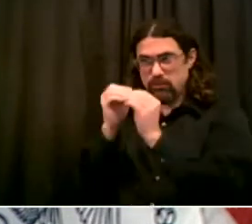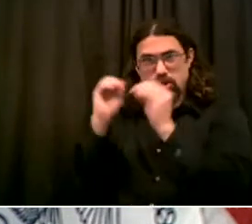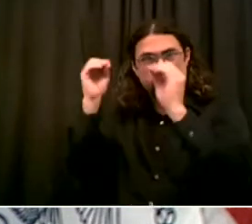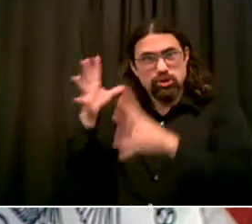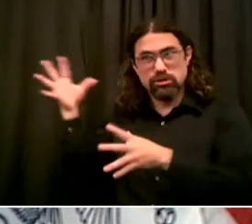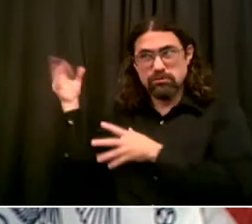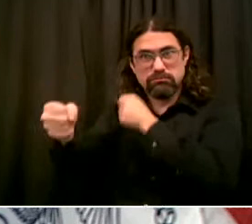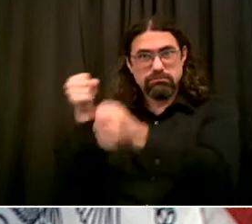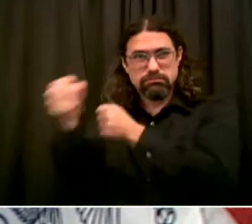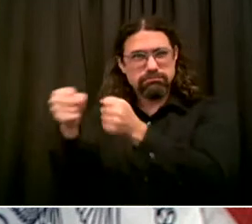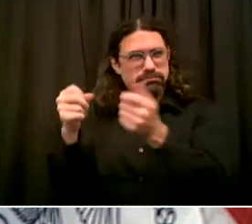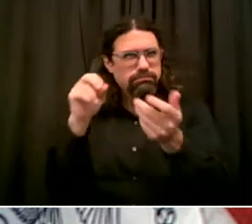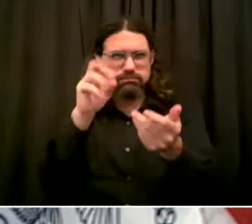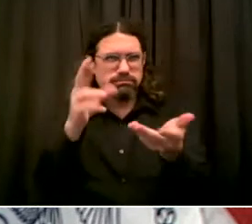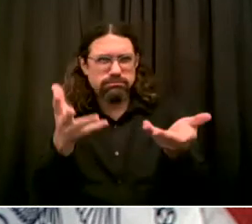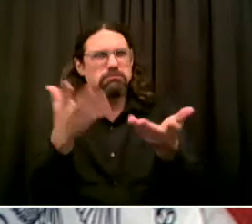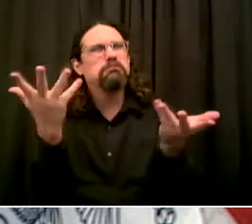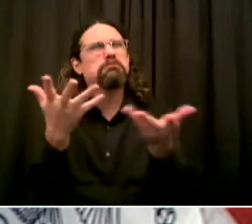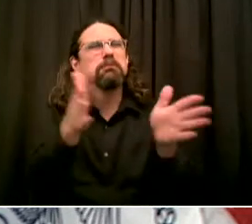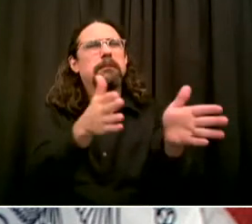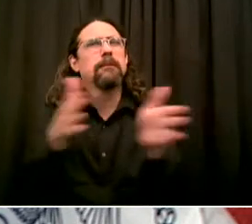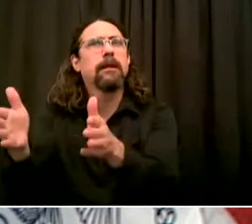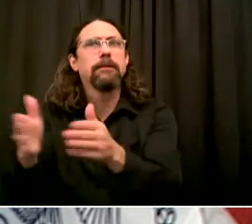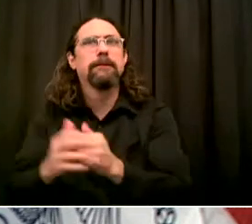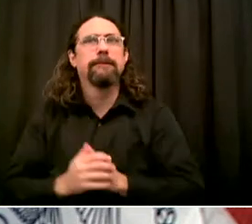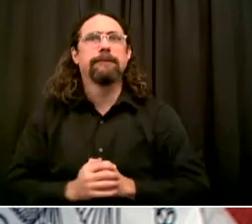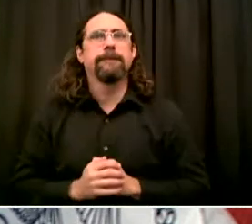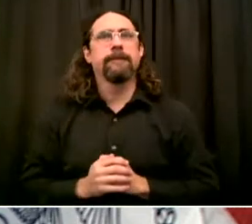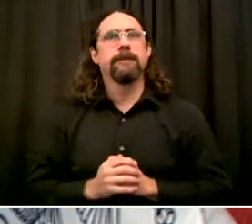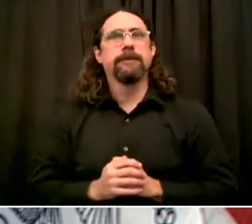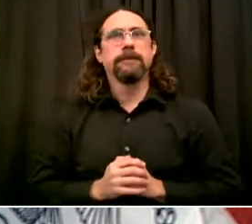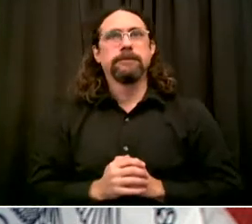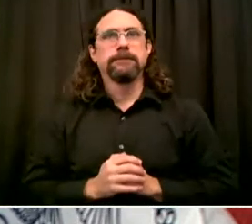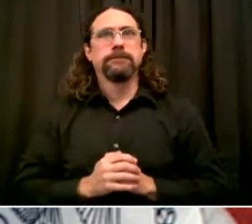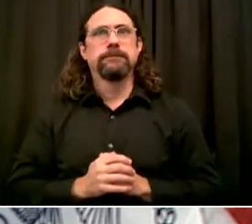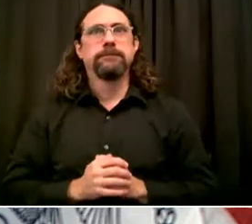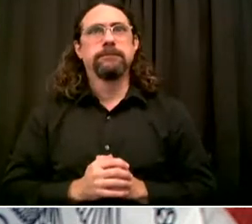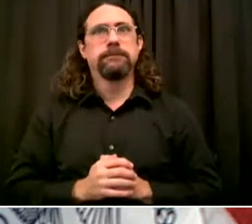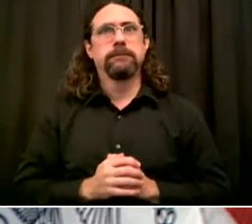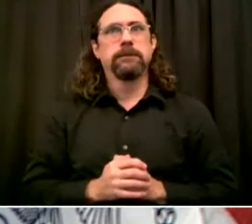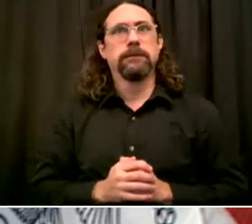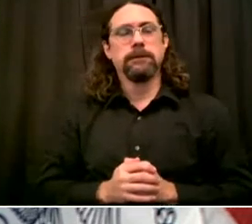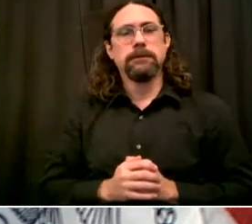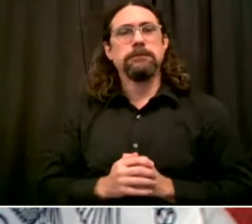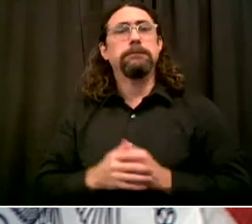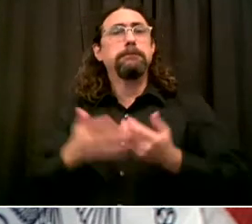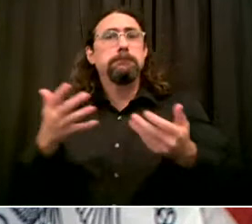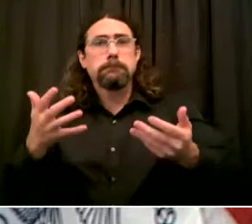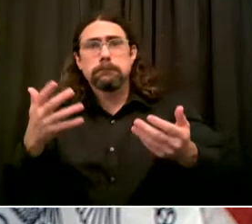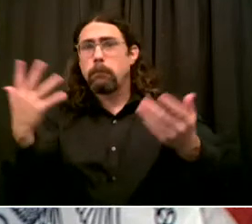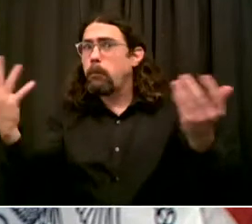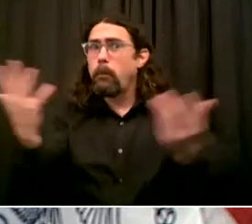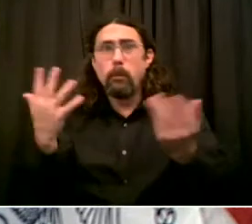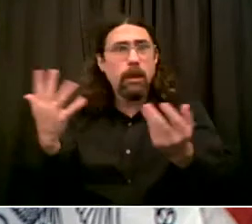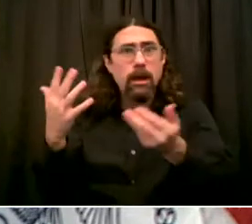WILL THERE BE MORE HIRRNGI OR ADDITIONAL BONE US FOR SUBSTITUTES. THERE IS A A PLAN FOR THAT IN. WE WOMEN MAKE THE ADJUSTMENTS BASED ON WHETHER